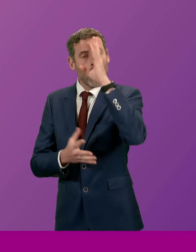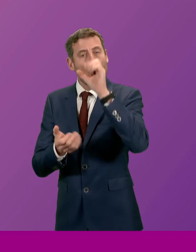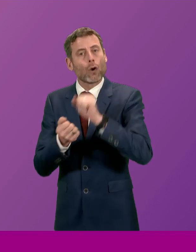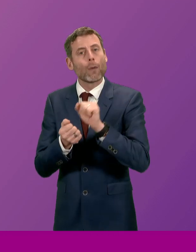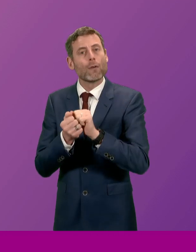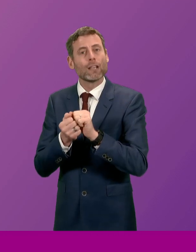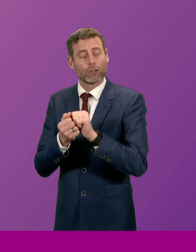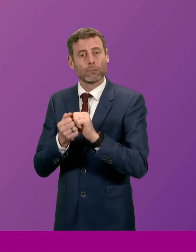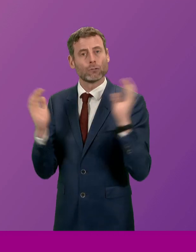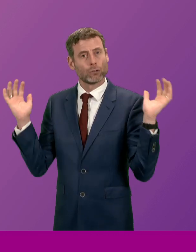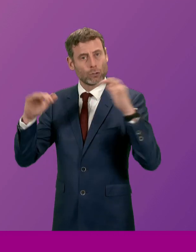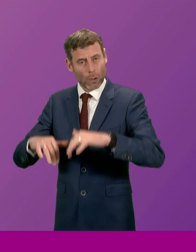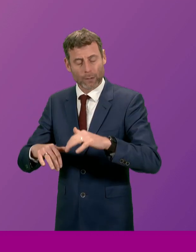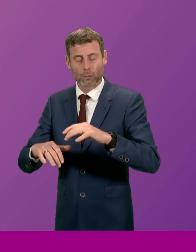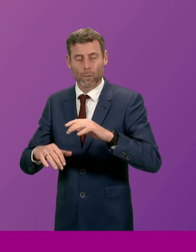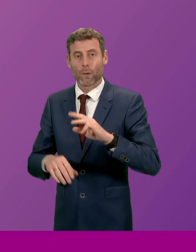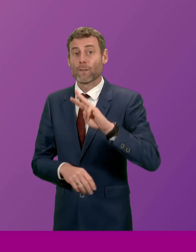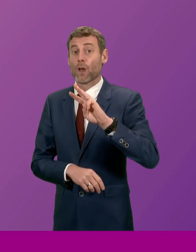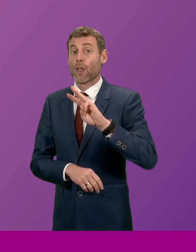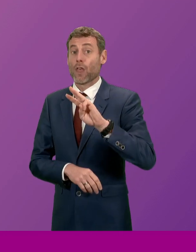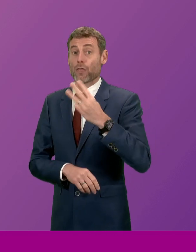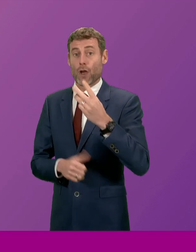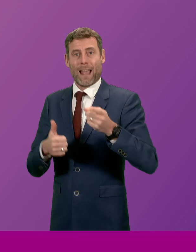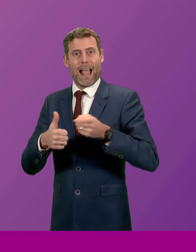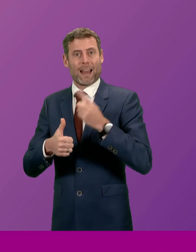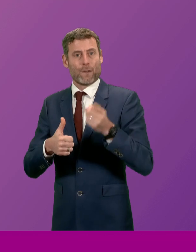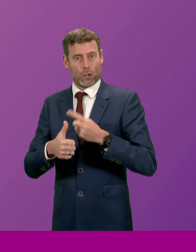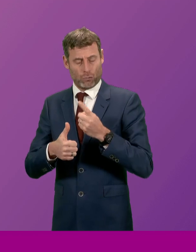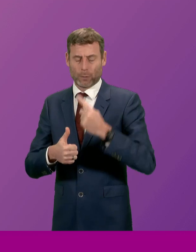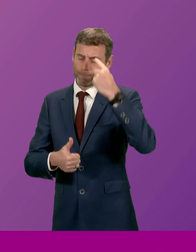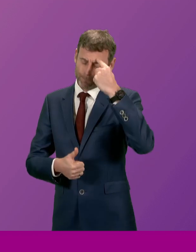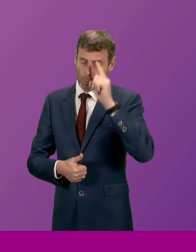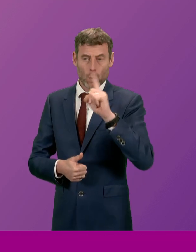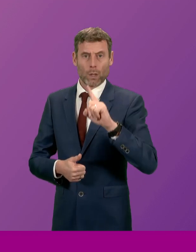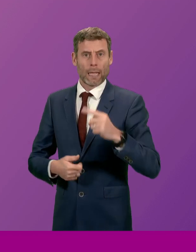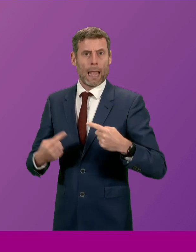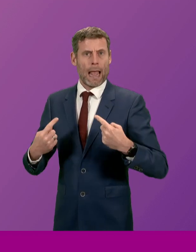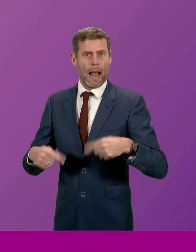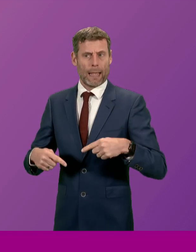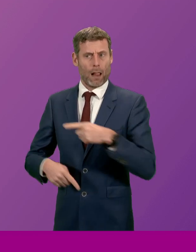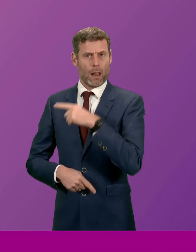third anniversary of the illegal invasion of Ukraine. I am certain that when I go